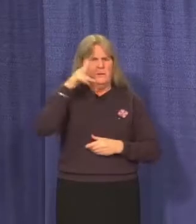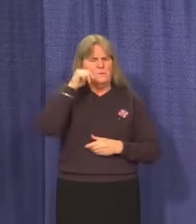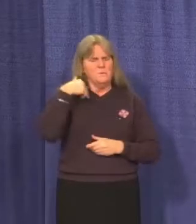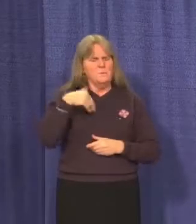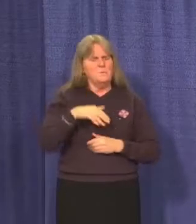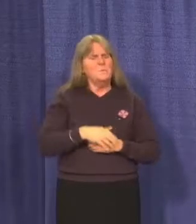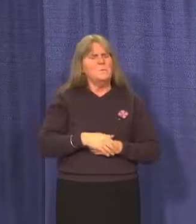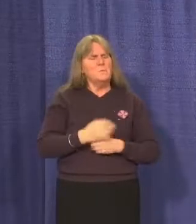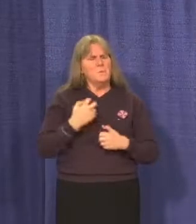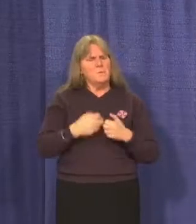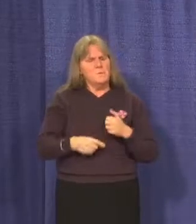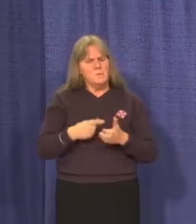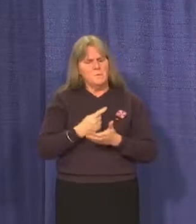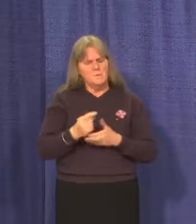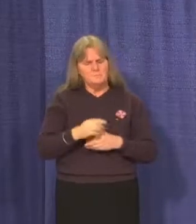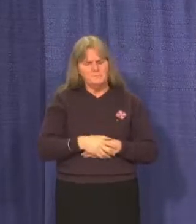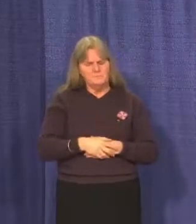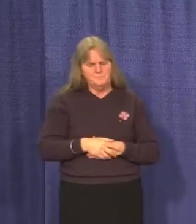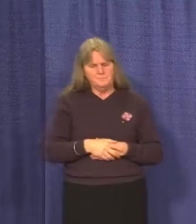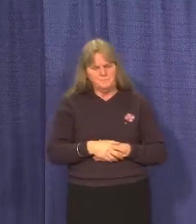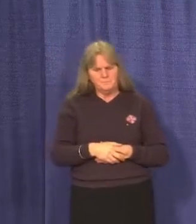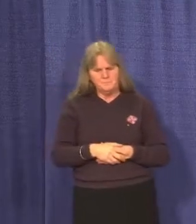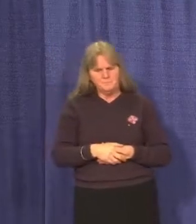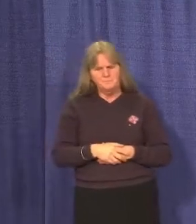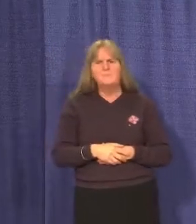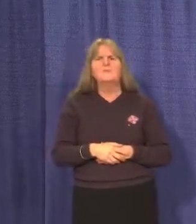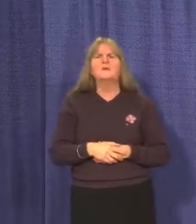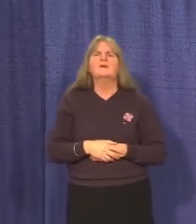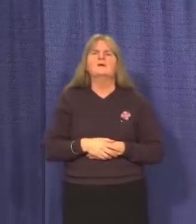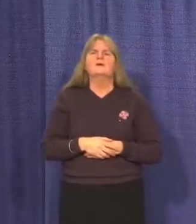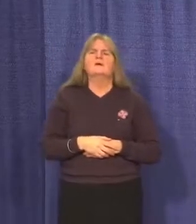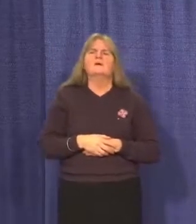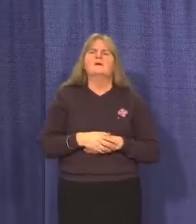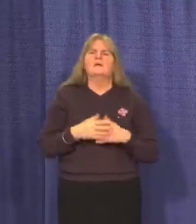Whitehorse. For my update, I want to focus